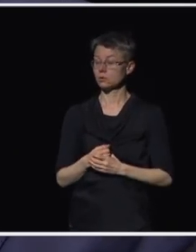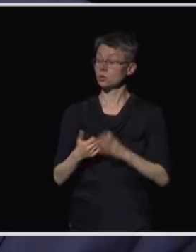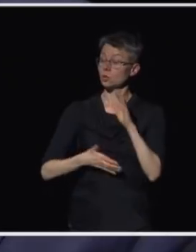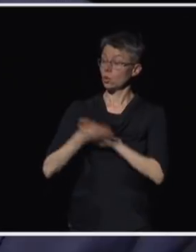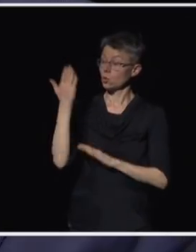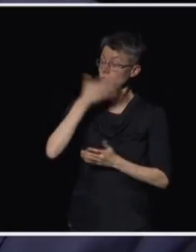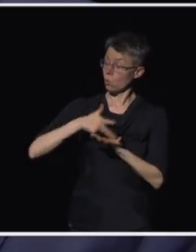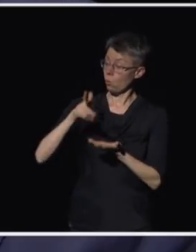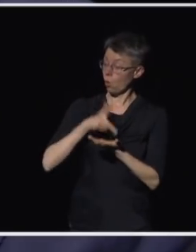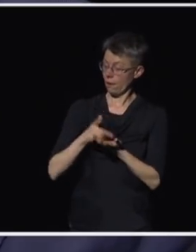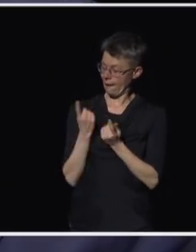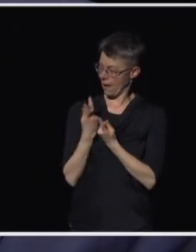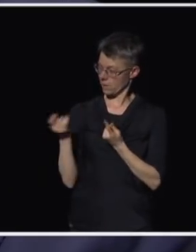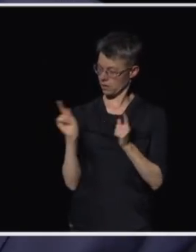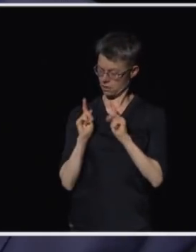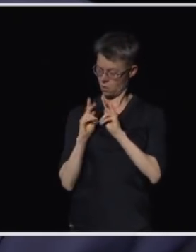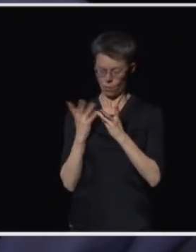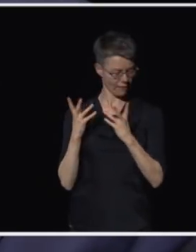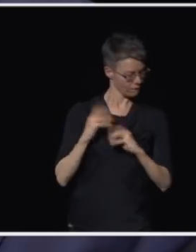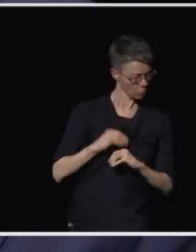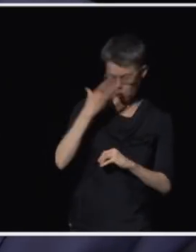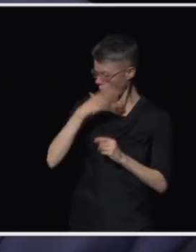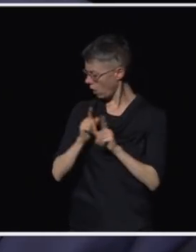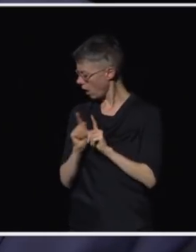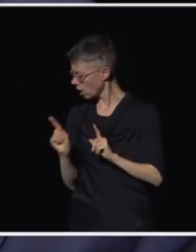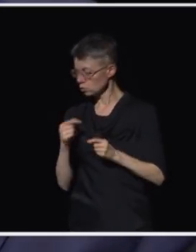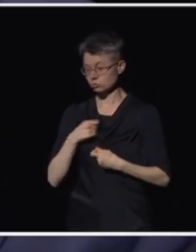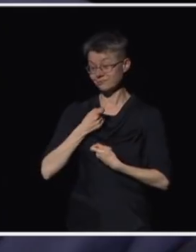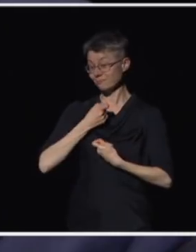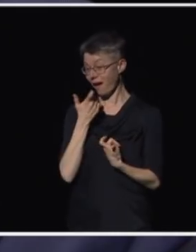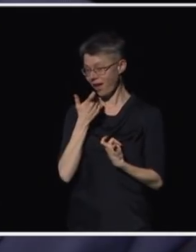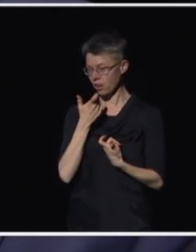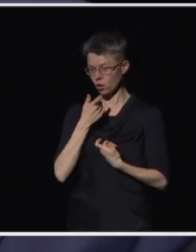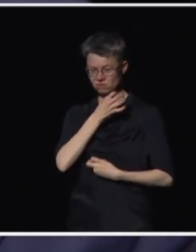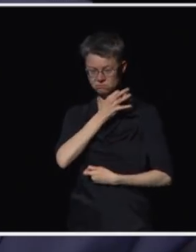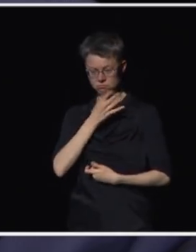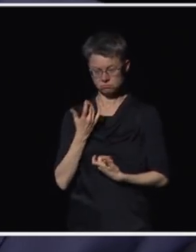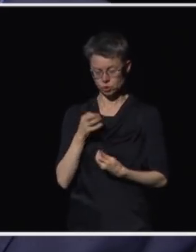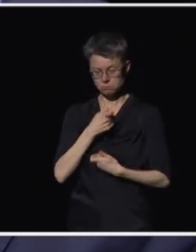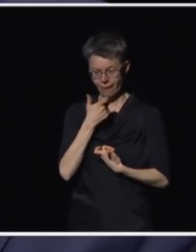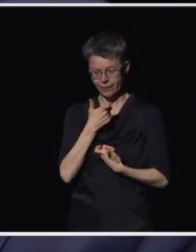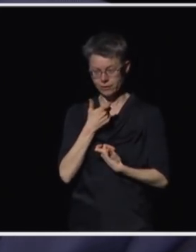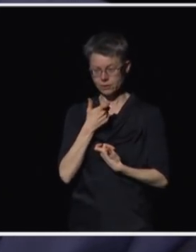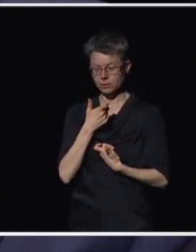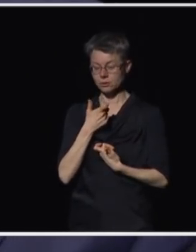where those kids were from, how they looked, whether you should smile, whether you should not smile, who you shook hands with, who you did not.